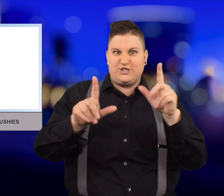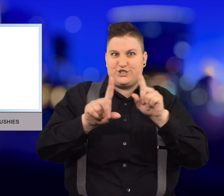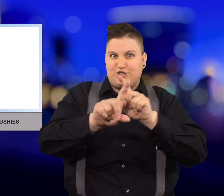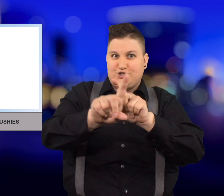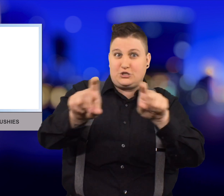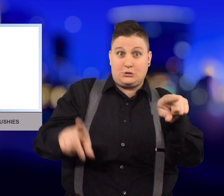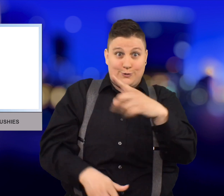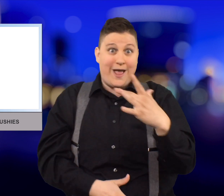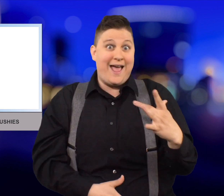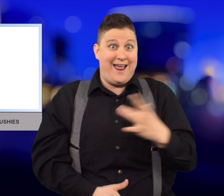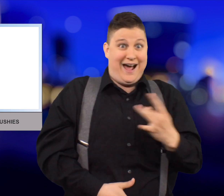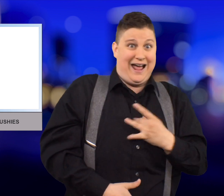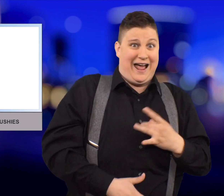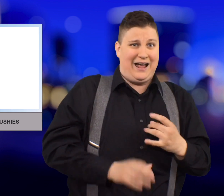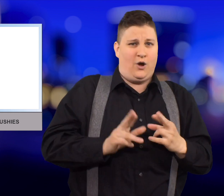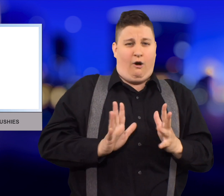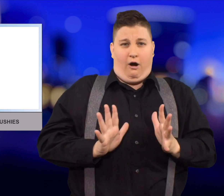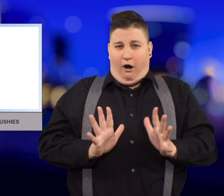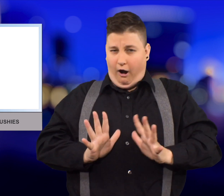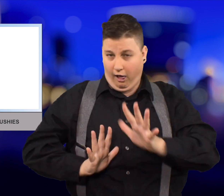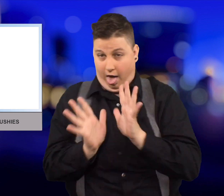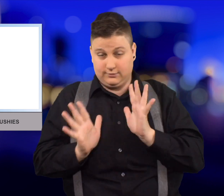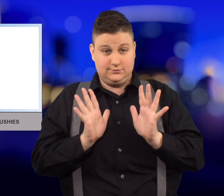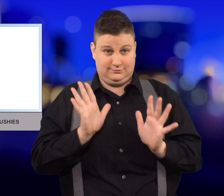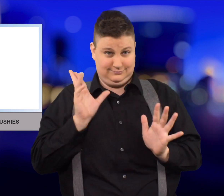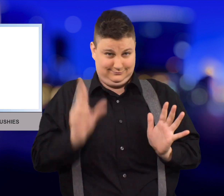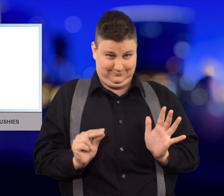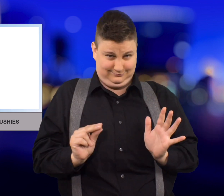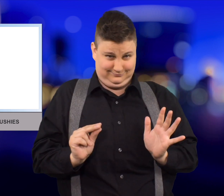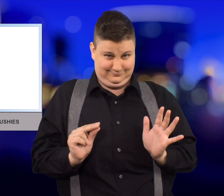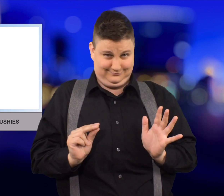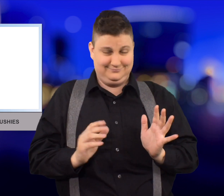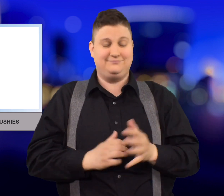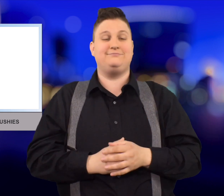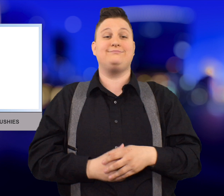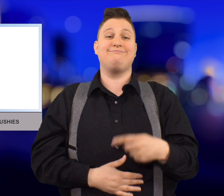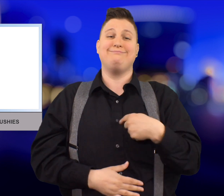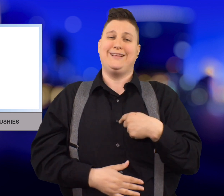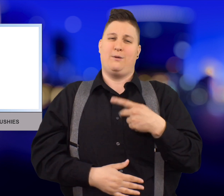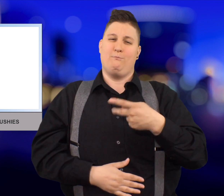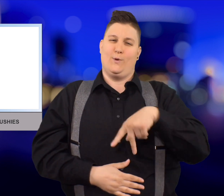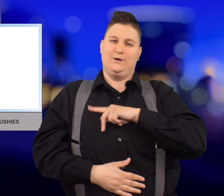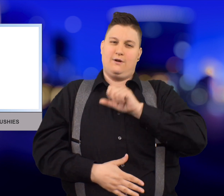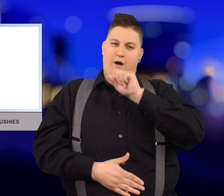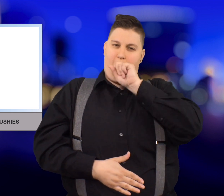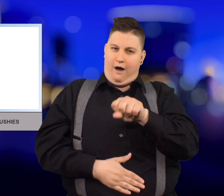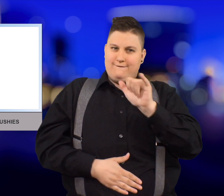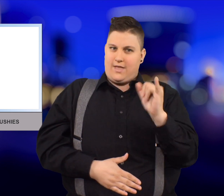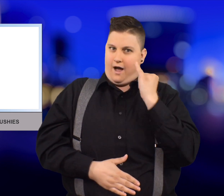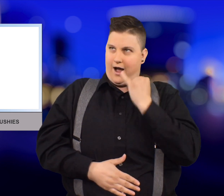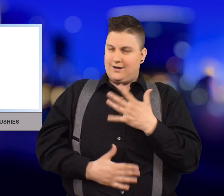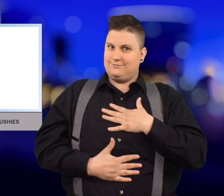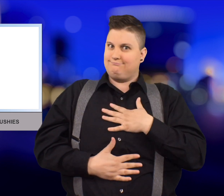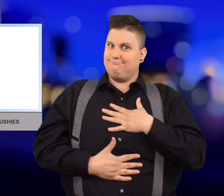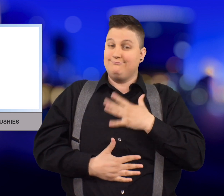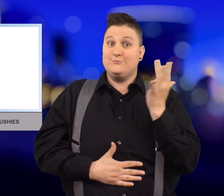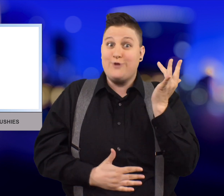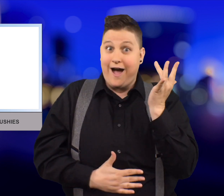We wanted to know if you like the idea or were totally disgusted by it. I personally love the idea!